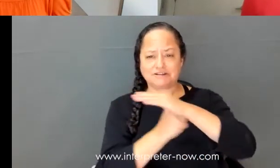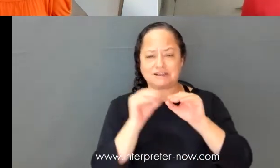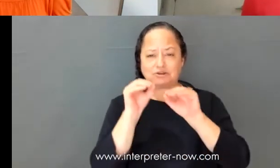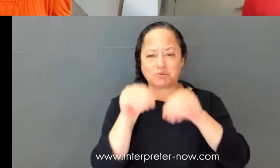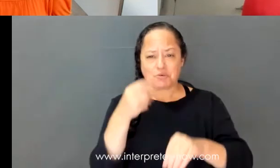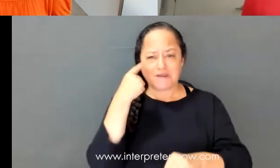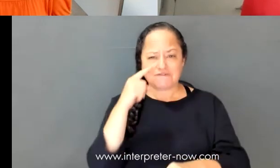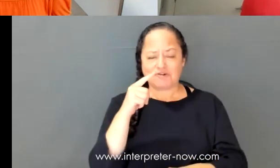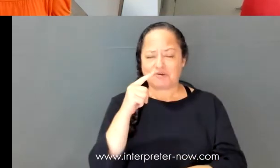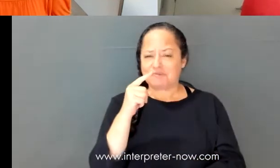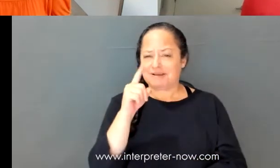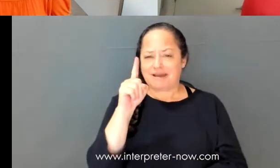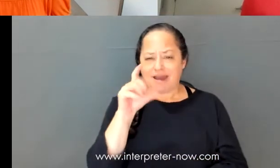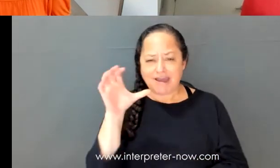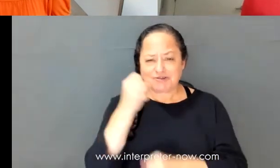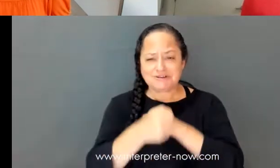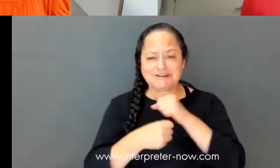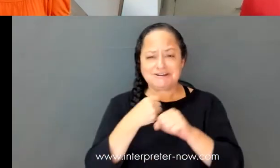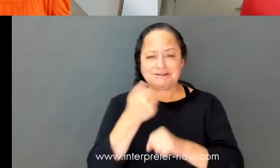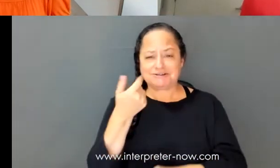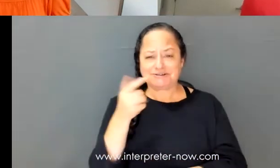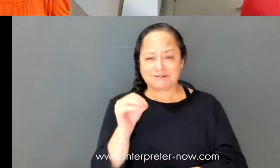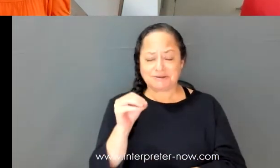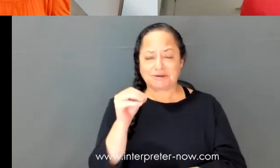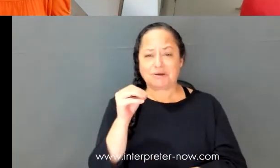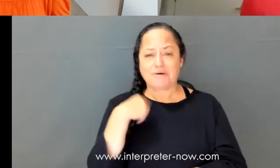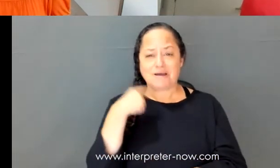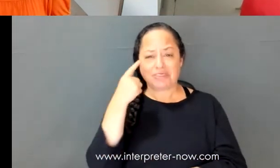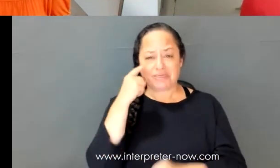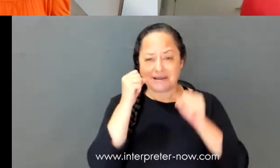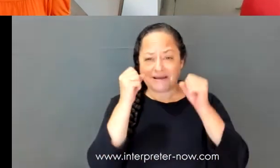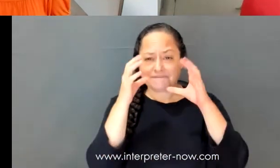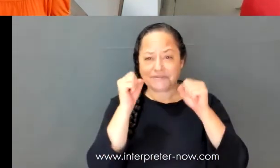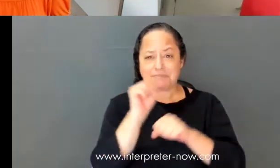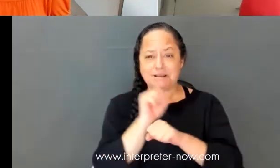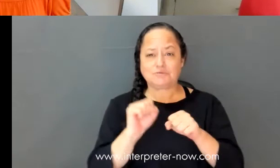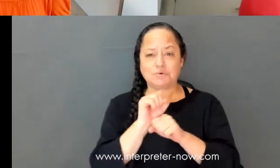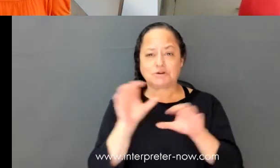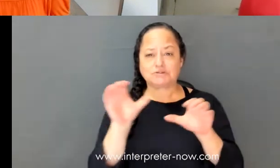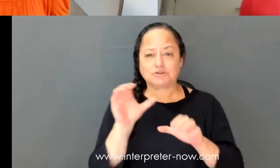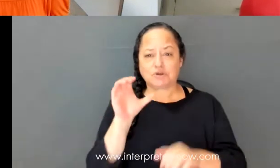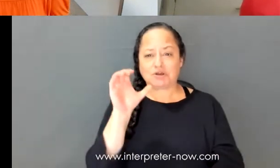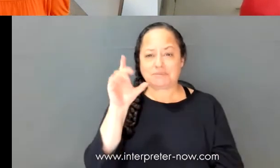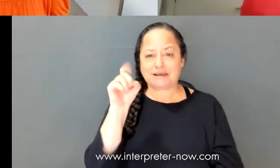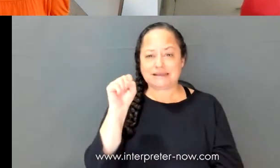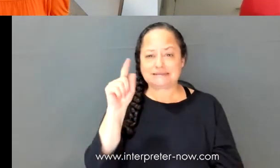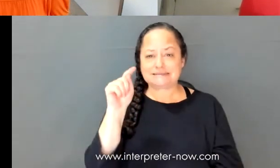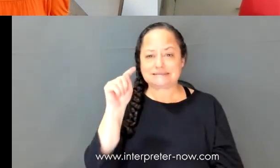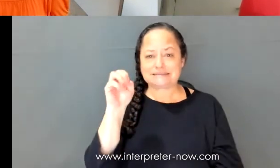even centuries ago. I think of the amazing work done by Stella M. Nkomo and Ella Belle Smith really focused